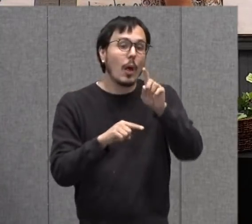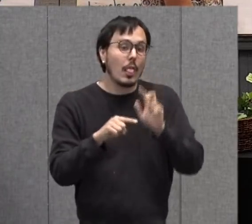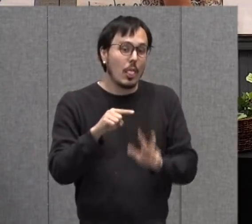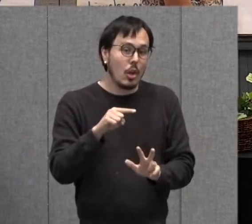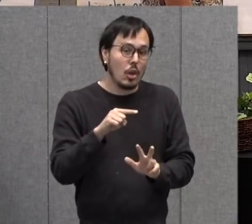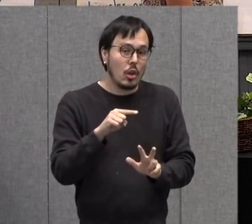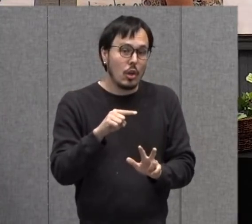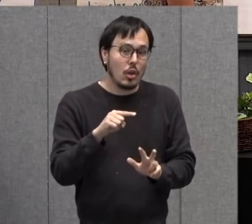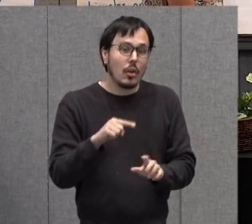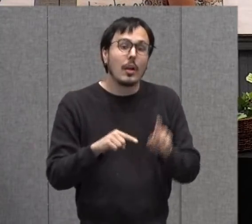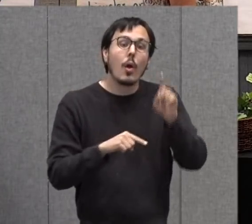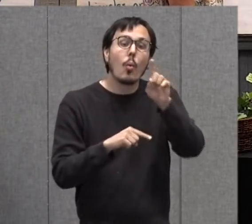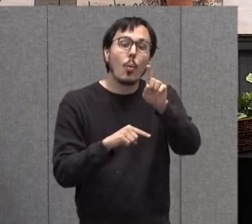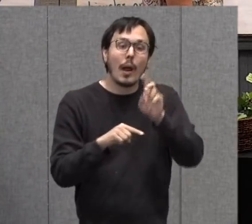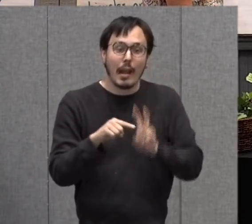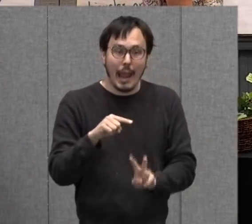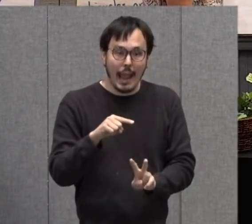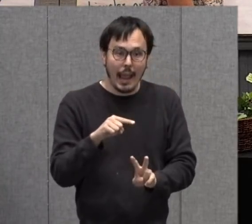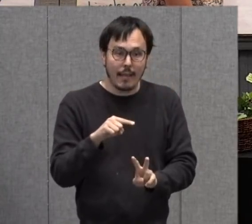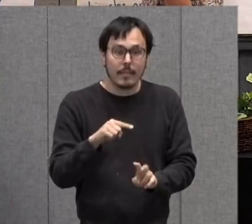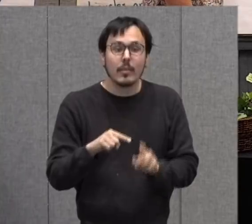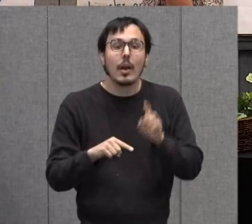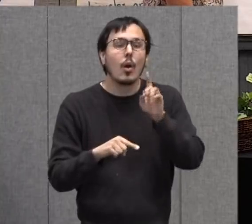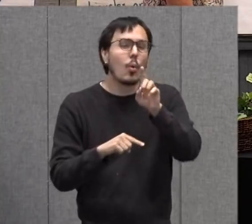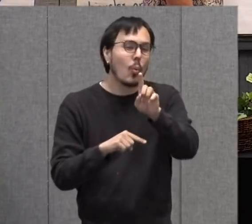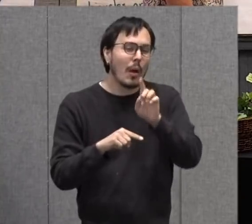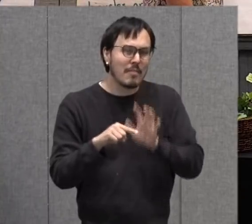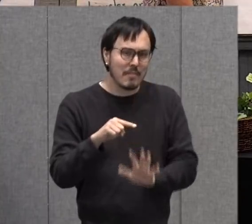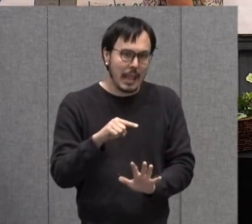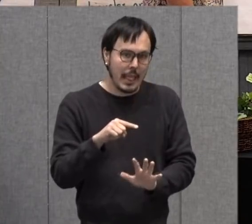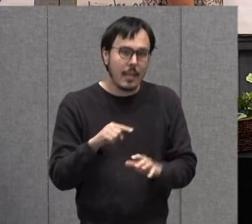this halves and the fifths and find a common denominator